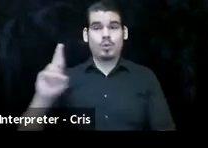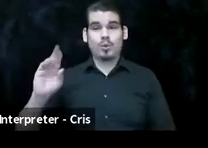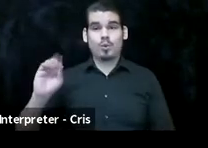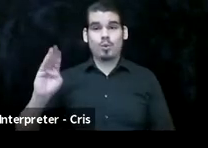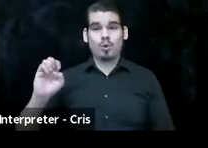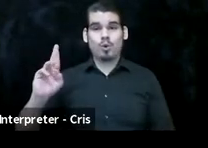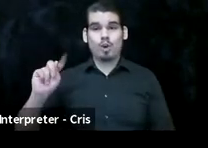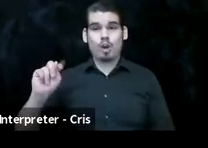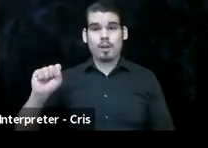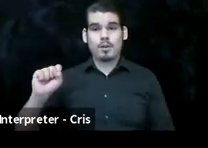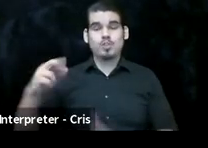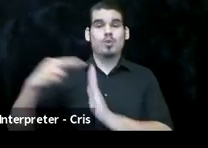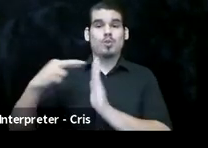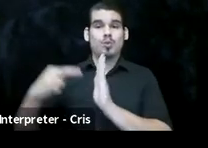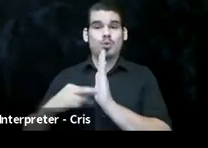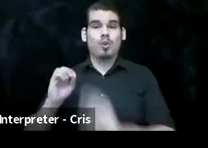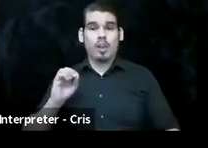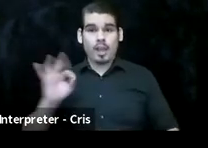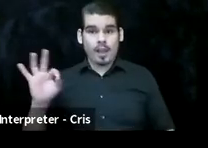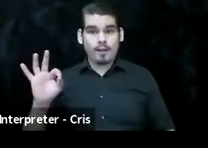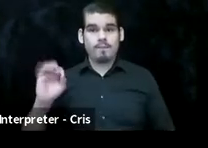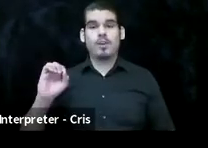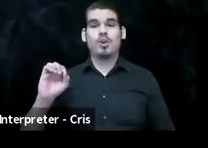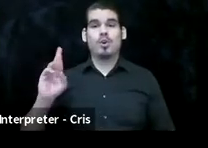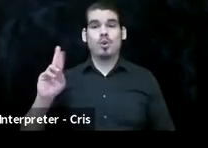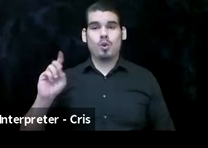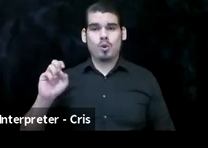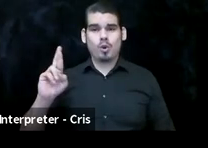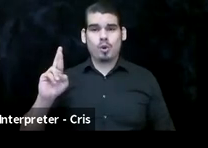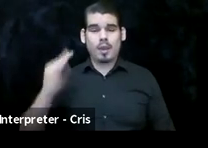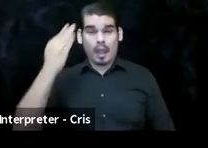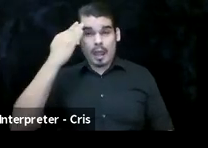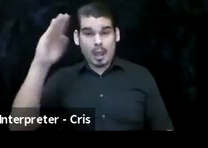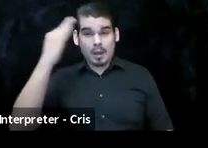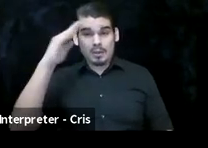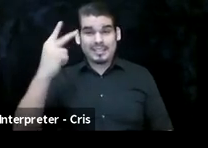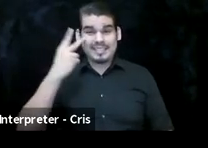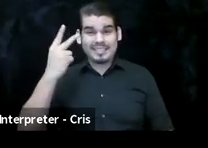Gerardo Chavez, RAD IX: If you have time, you know get this book if you don't think you can see it get this book robert's rules of order.